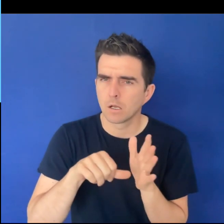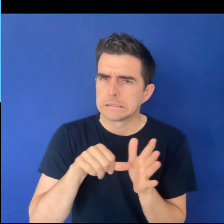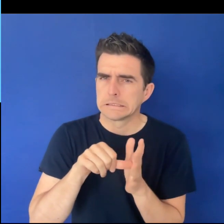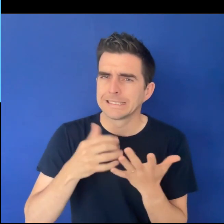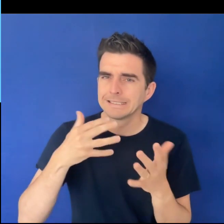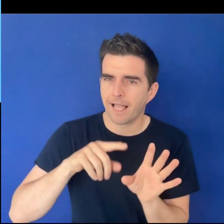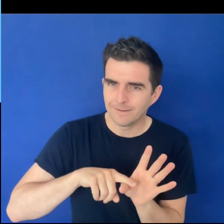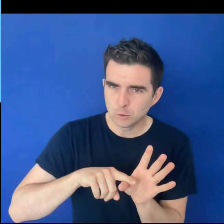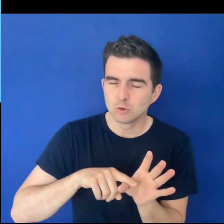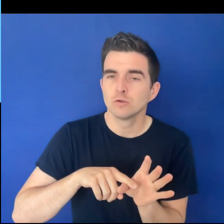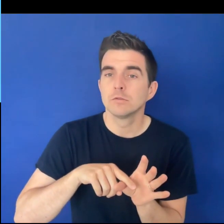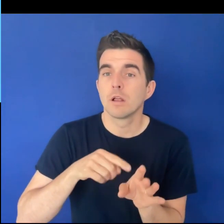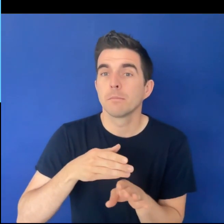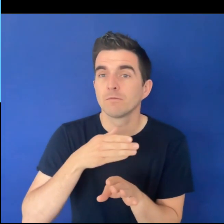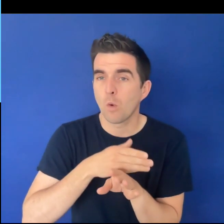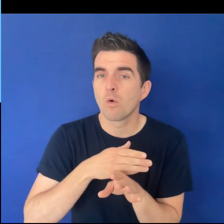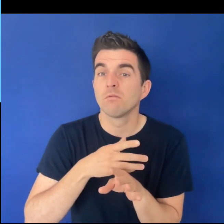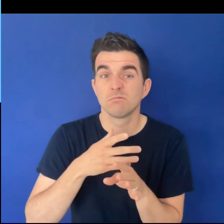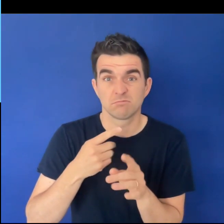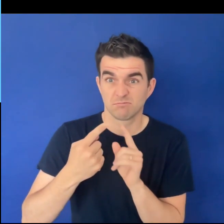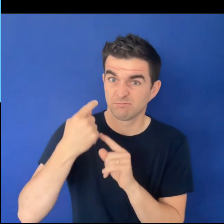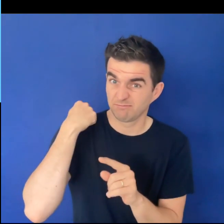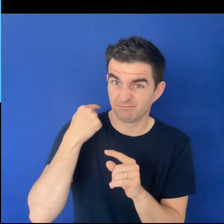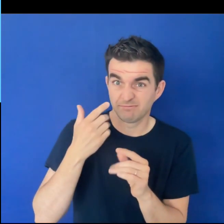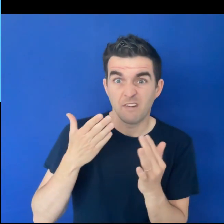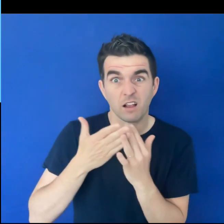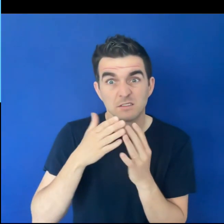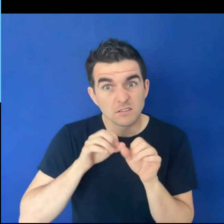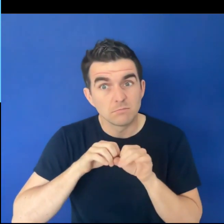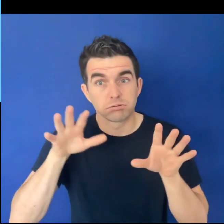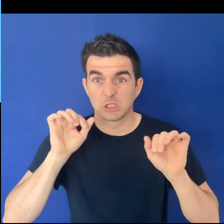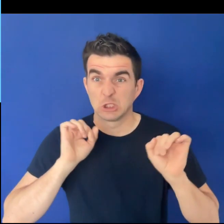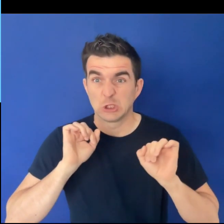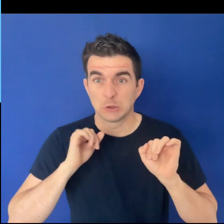the time before accessibility was more widely implemented, so I kind of felt like I wasn’t